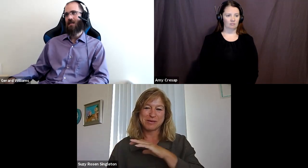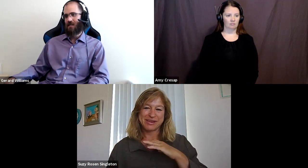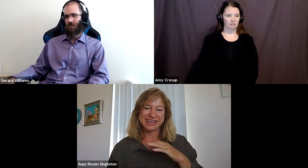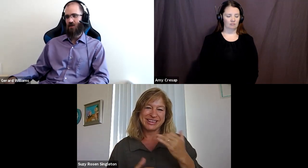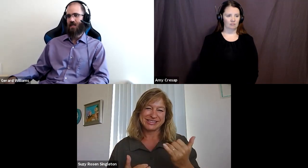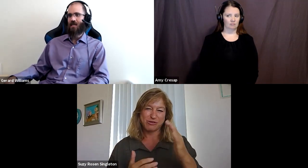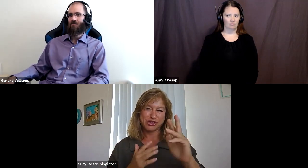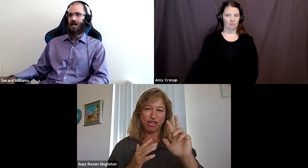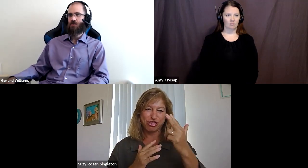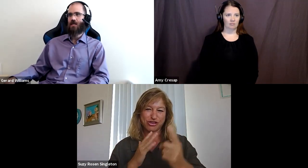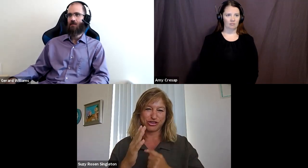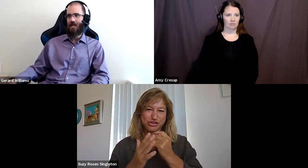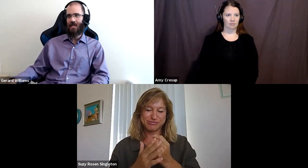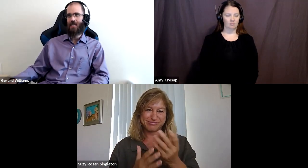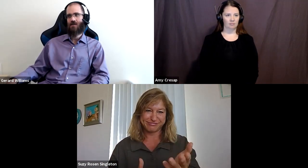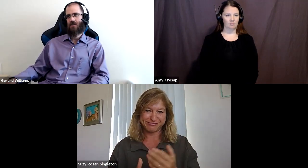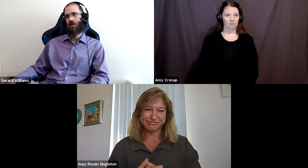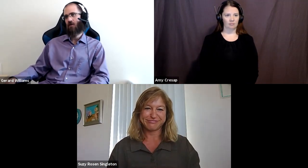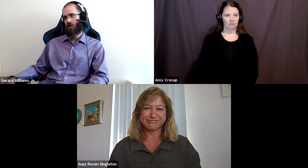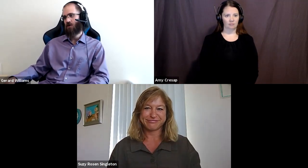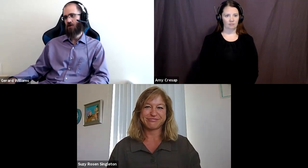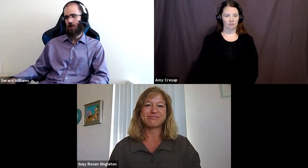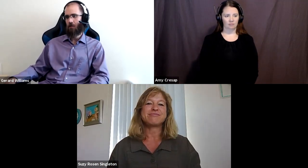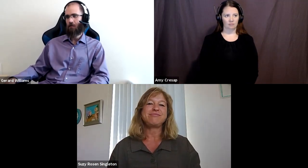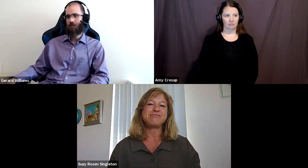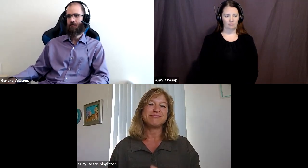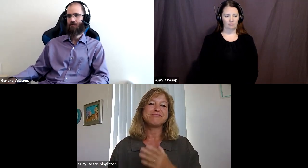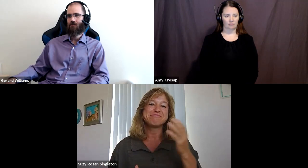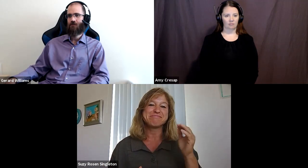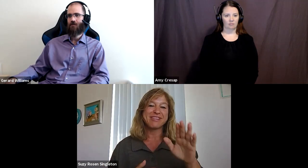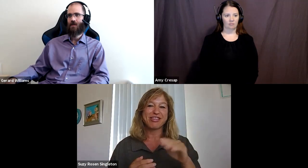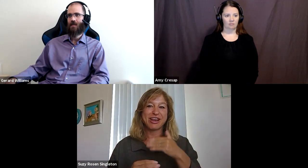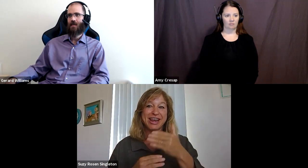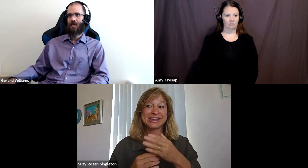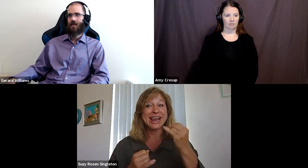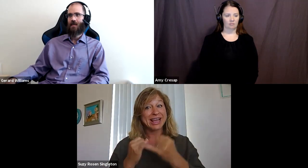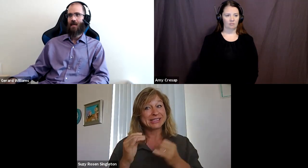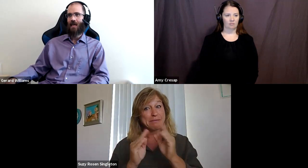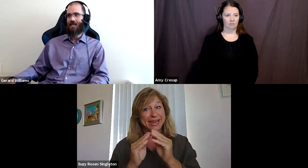Disability Advisory Committee this is the third term.